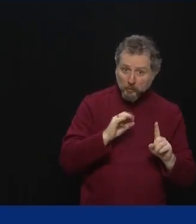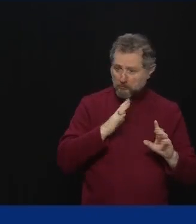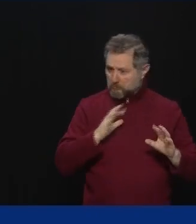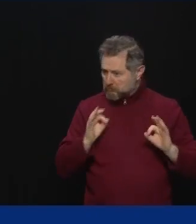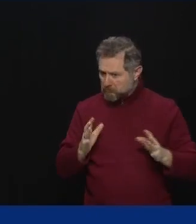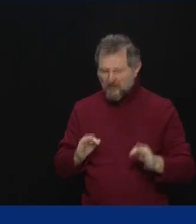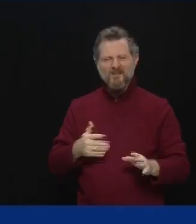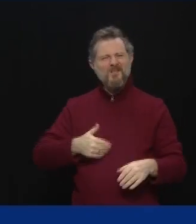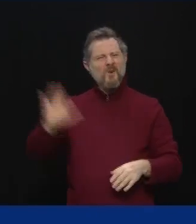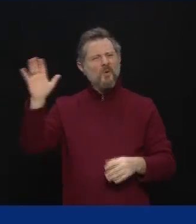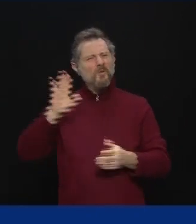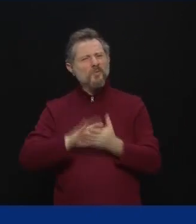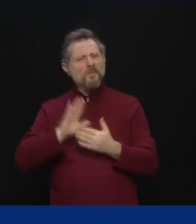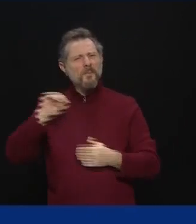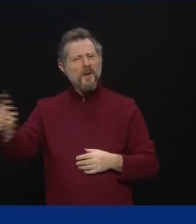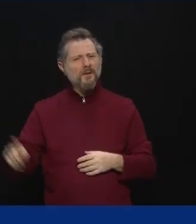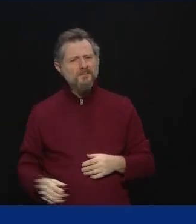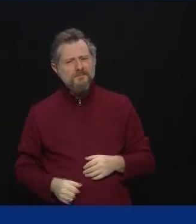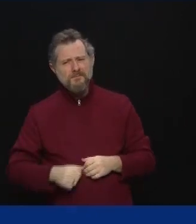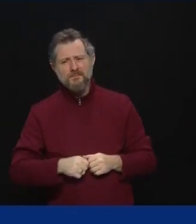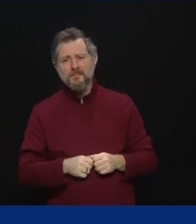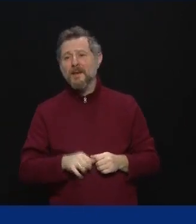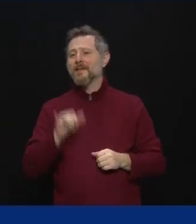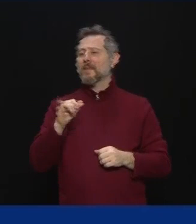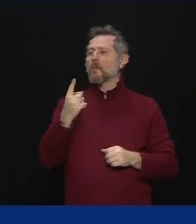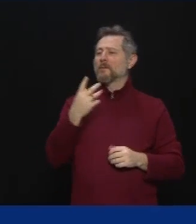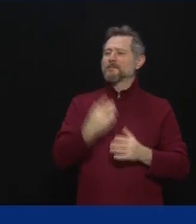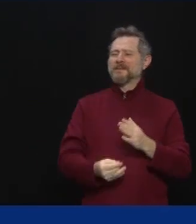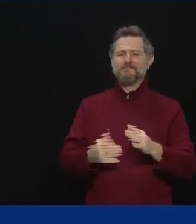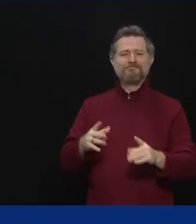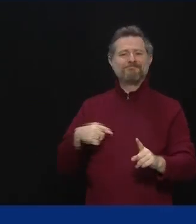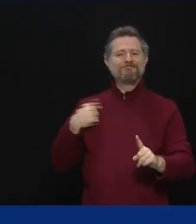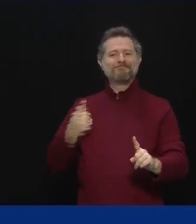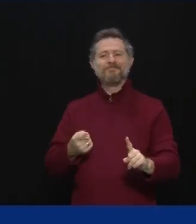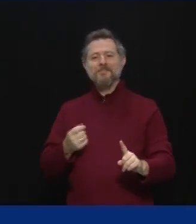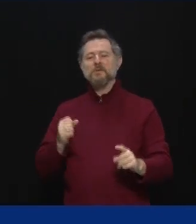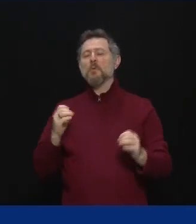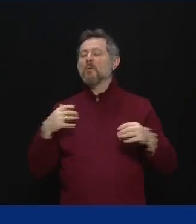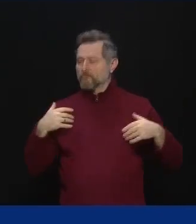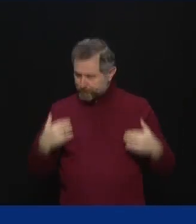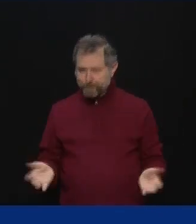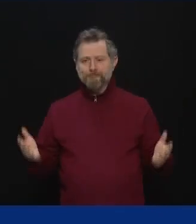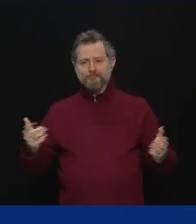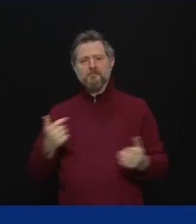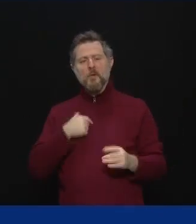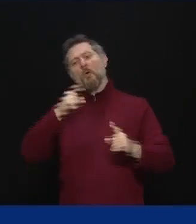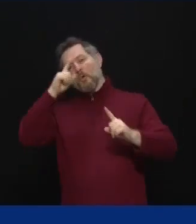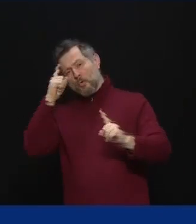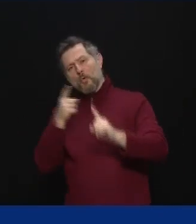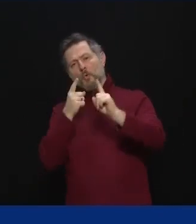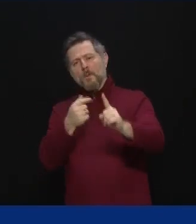TESTS POSITIVE THEY DON'T ALL HAVE TO STAY AT HOME IF ASYMPTOMATIC, NOT EXPOSED